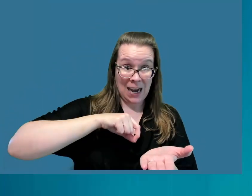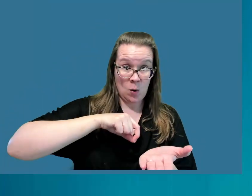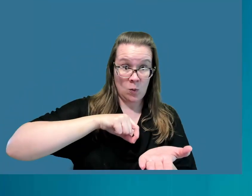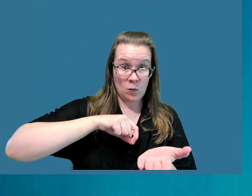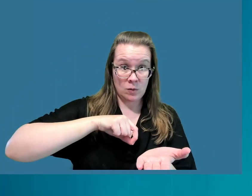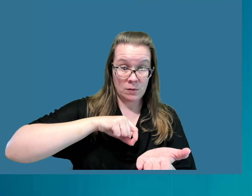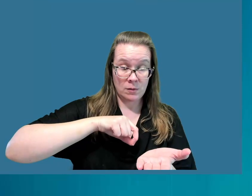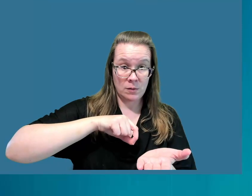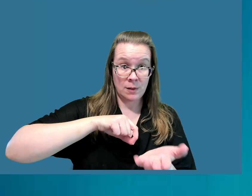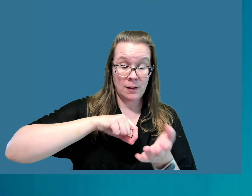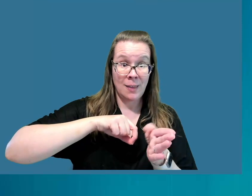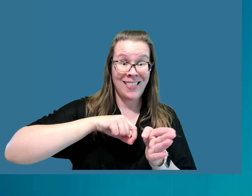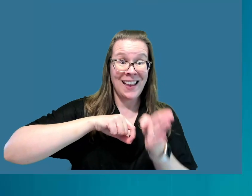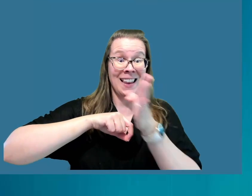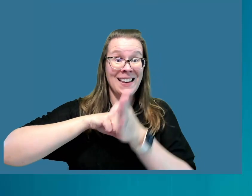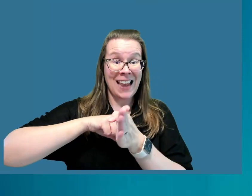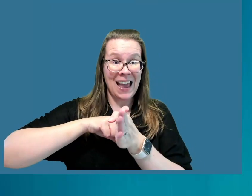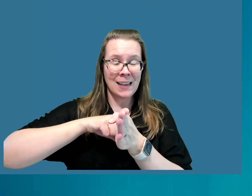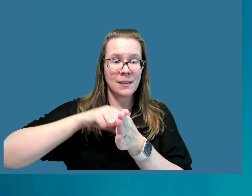over a little bit--maybe like, I don't know, a quarter of an inch or something like that.